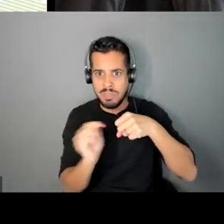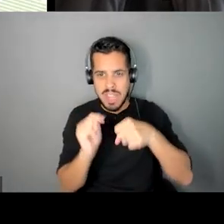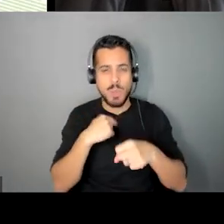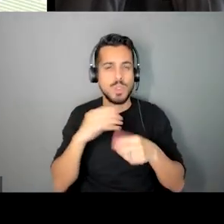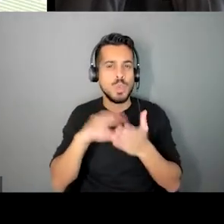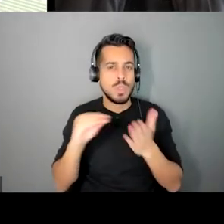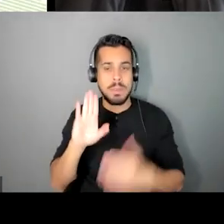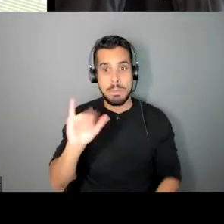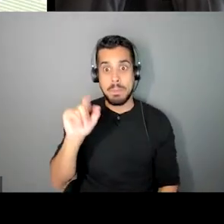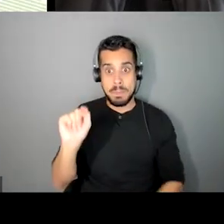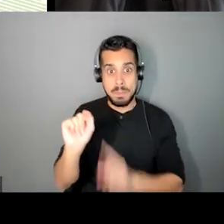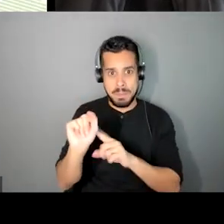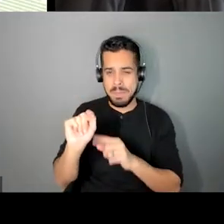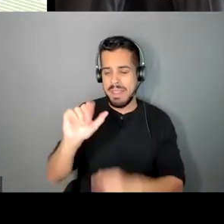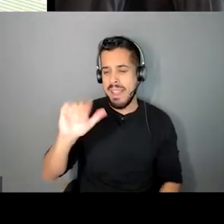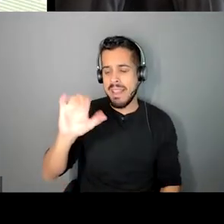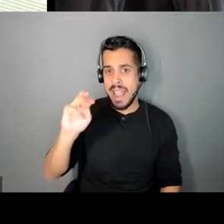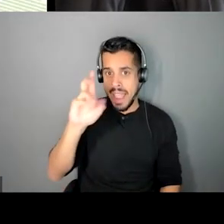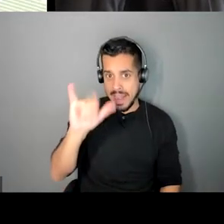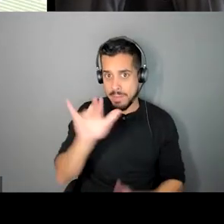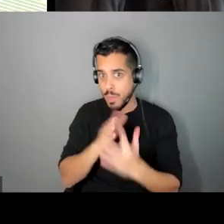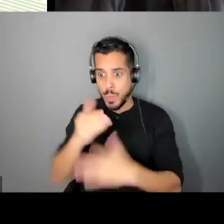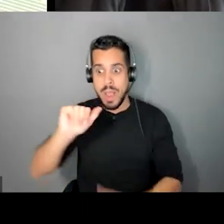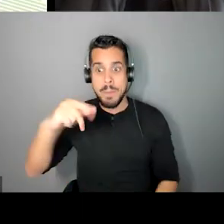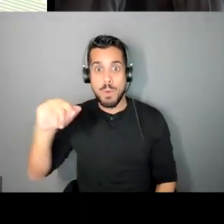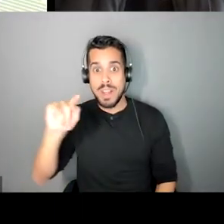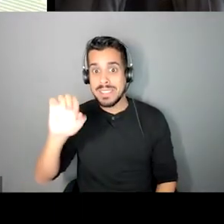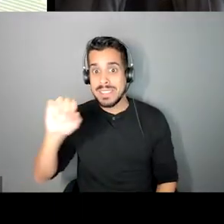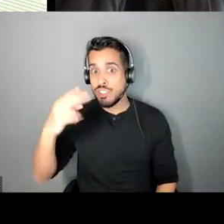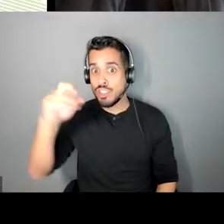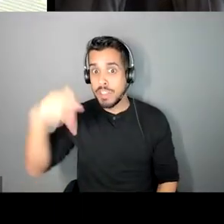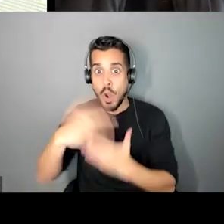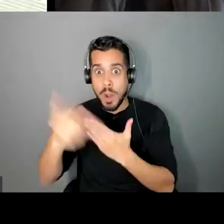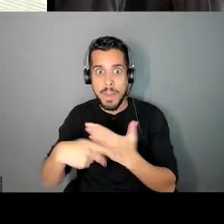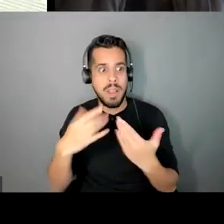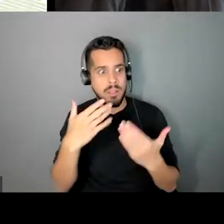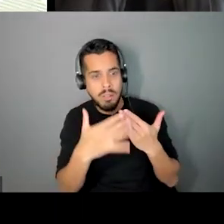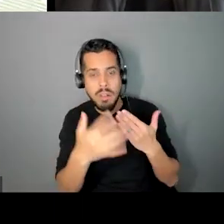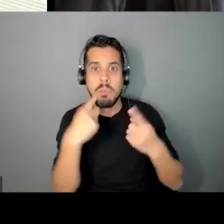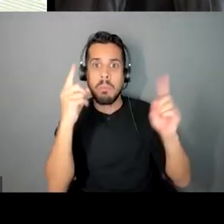Salesforce Academy, went through BIT's apprenticeship program, and ultimately landed this job. For the past two and a half years,